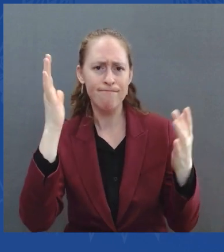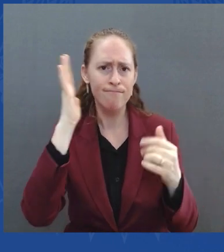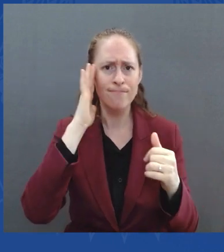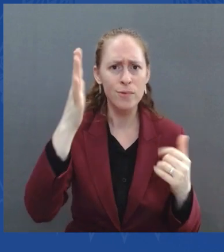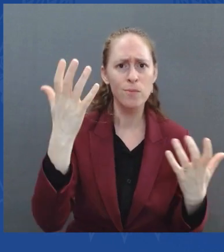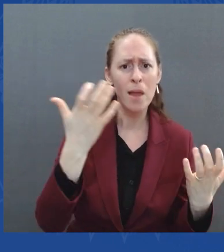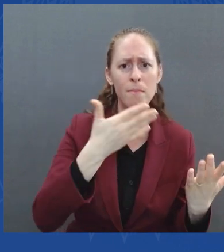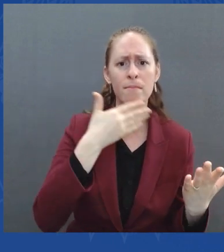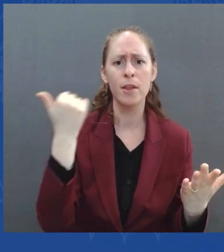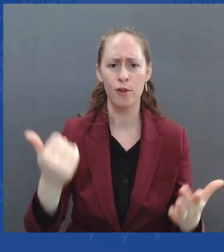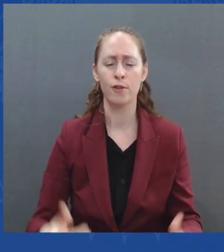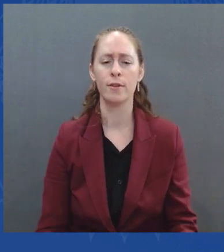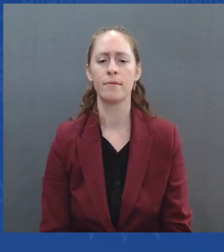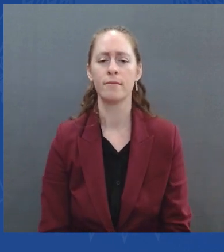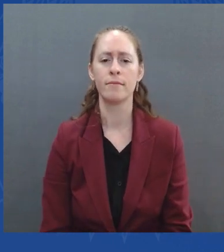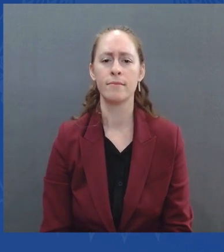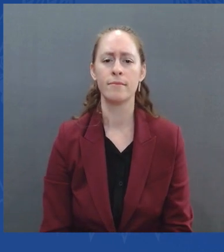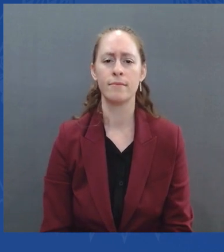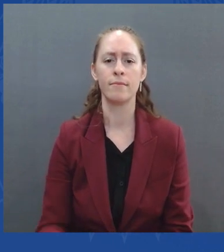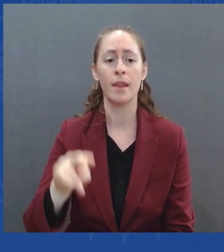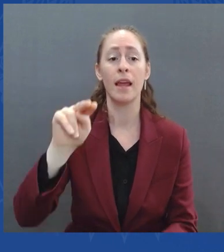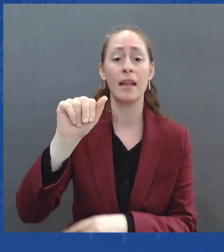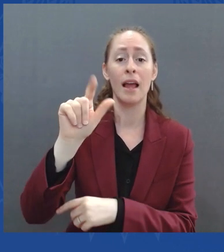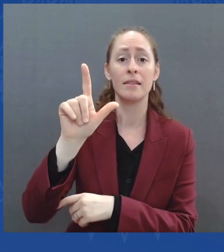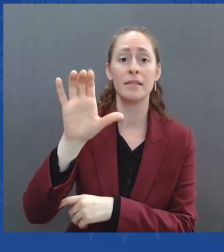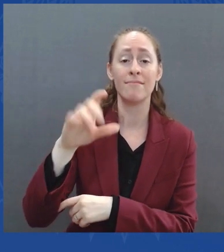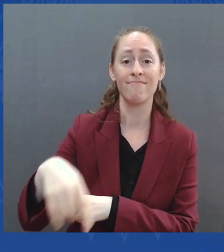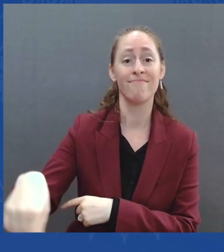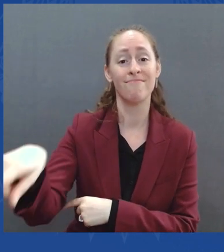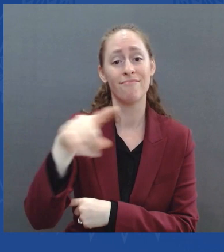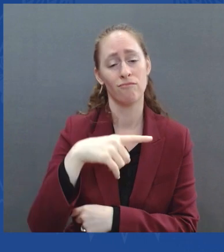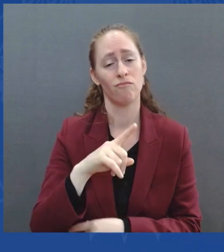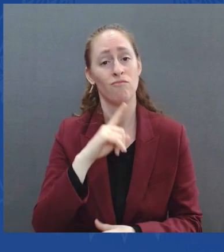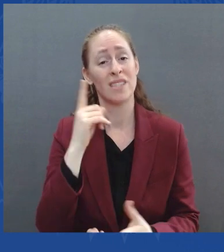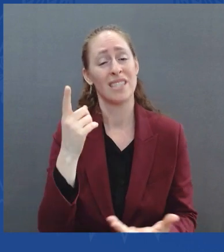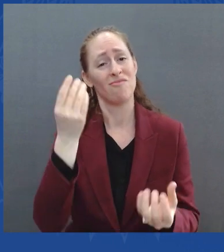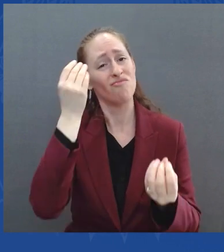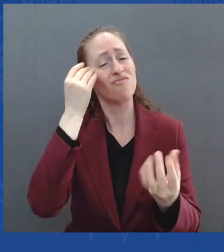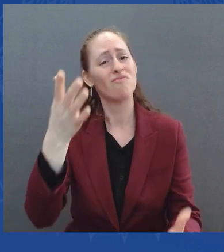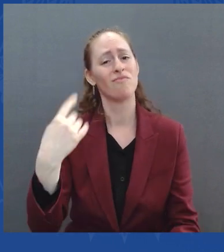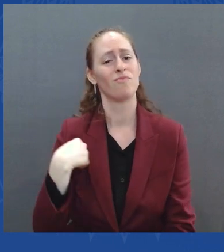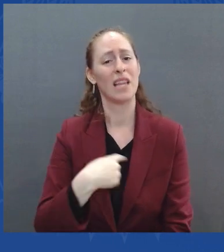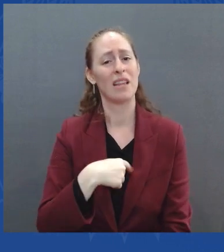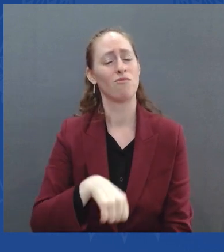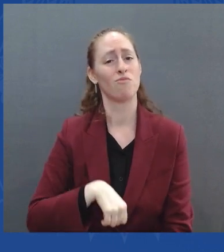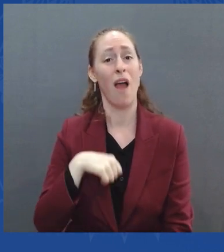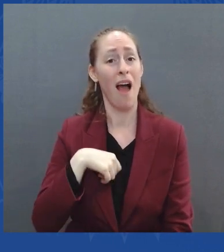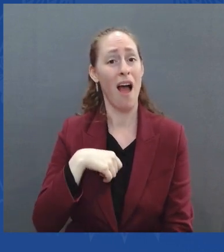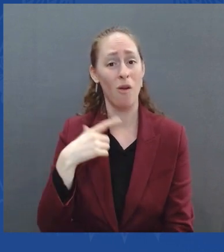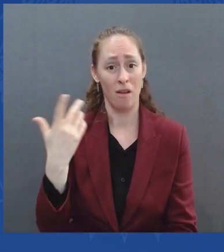to the efforts over the 12 years -- 12 years that resulted in this bipartisan legislation